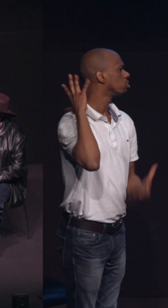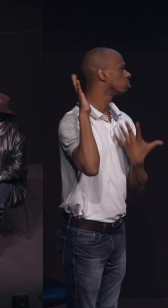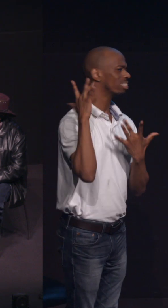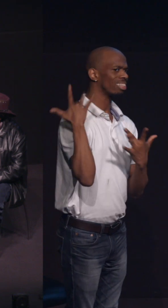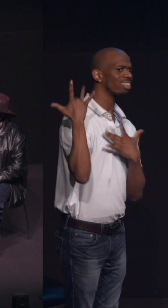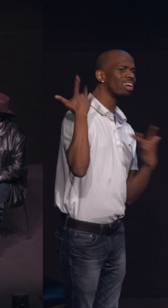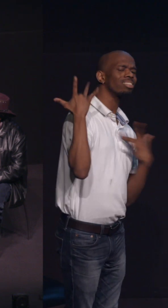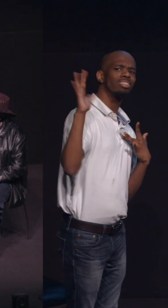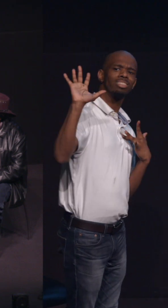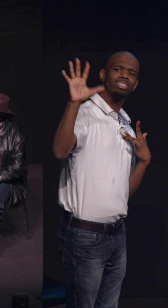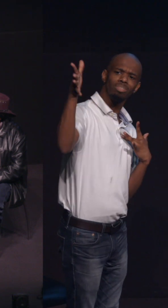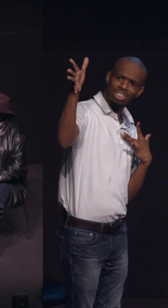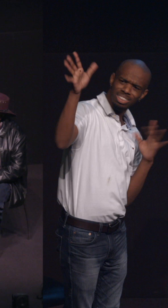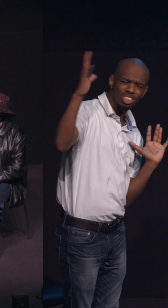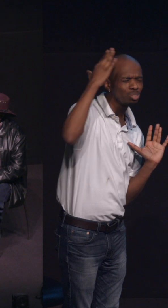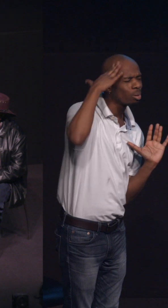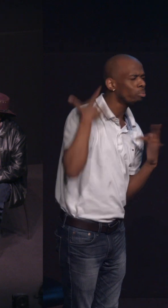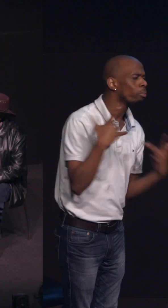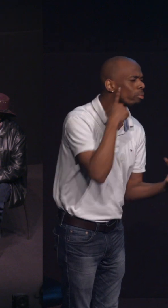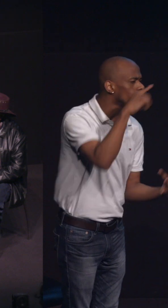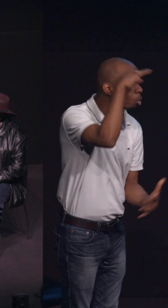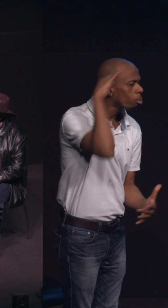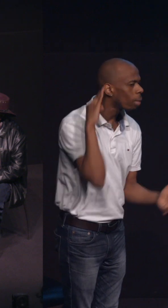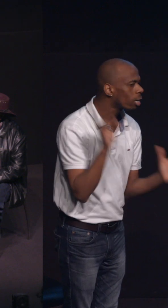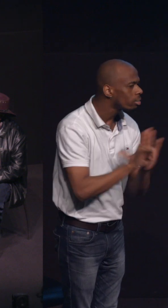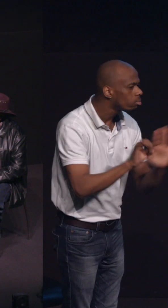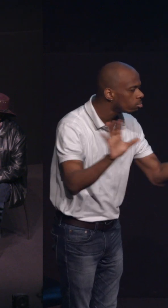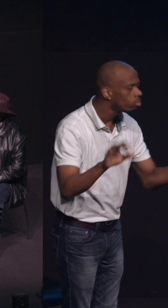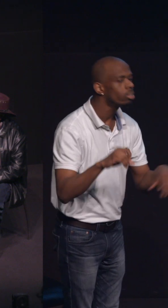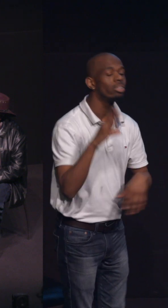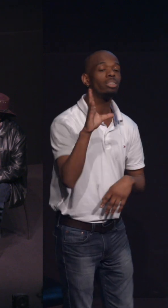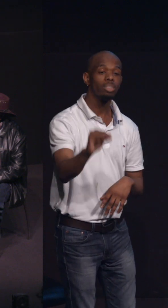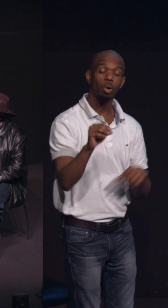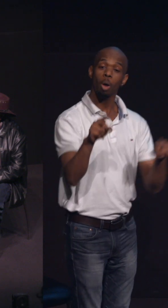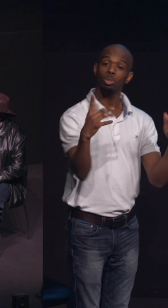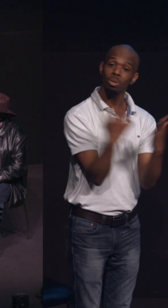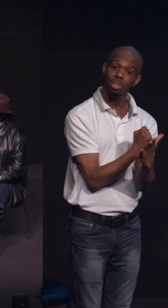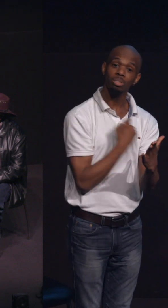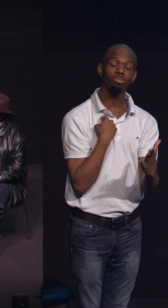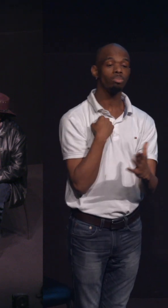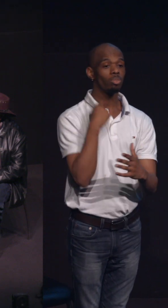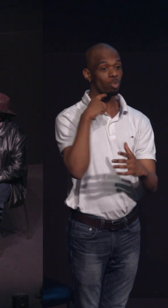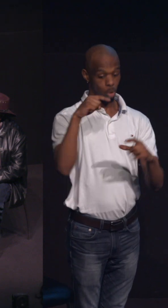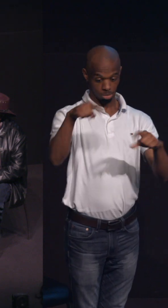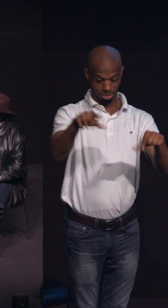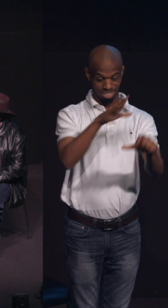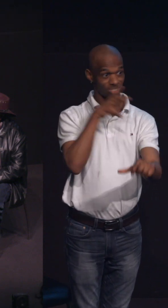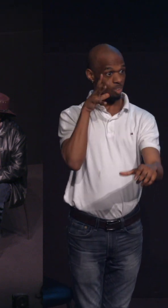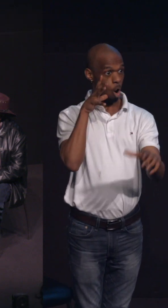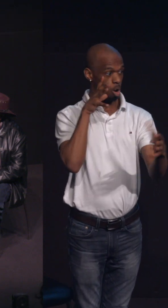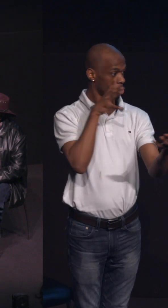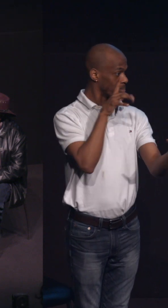And so, as a permaculture teacher in Sonoma County, the opportunity came to take this farm over and it was--